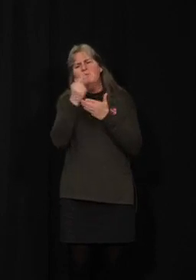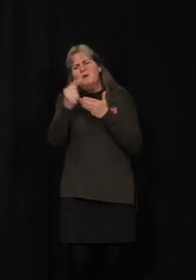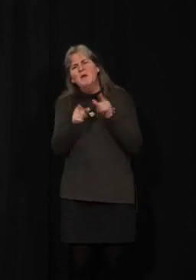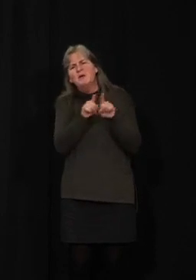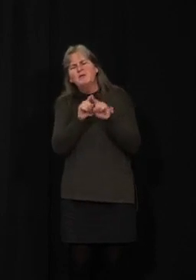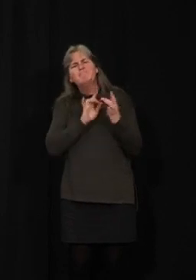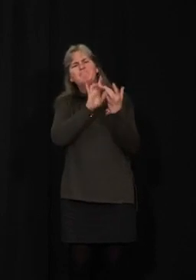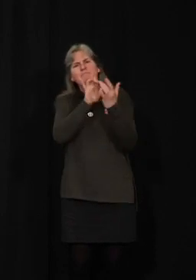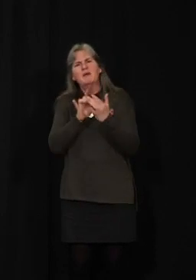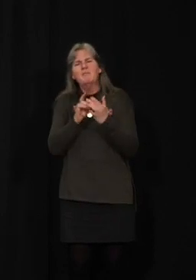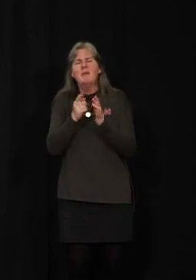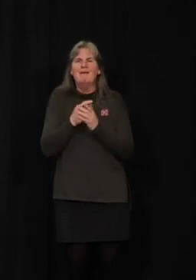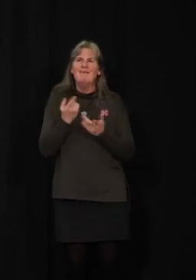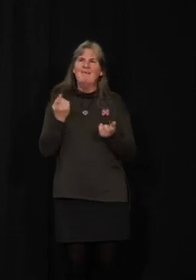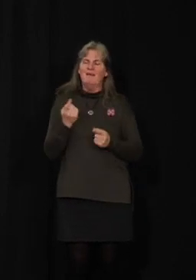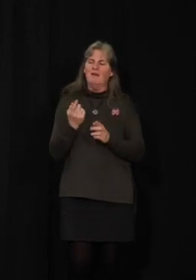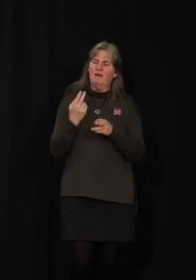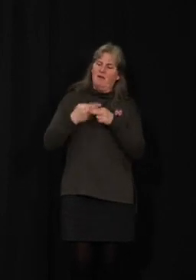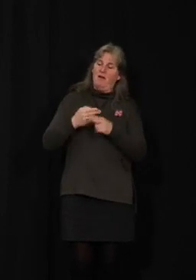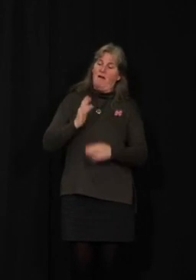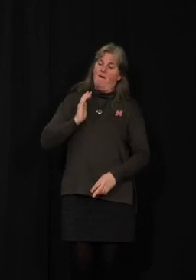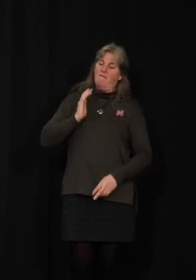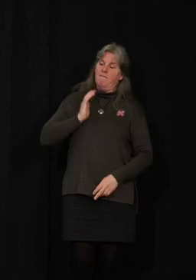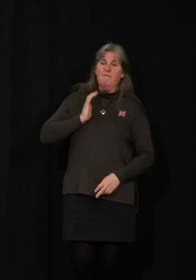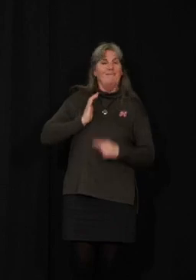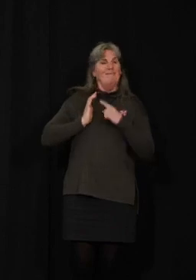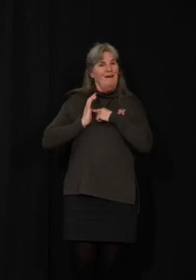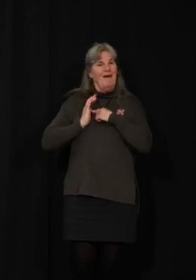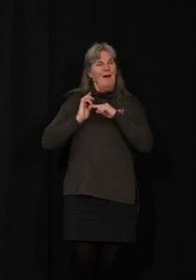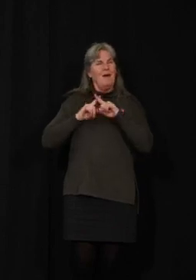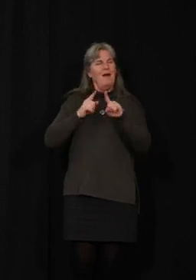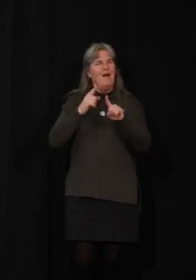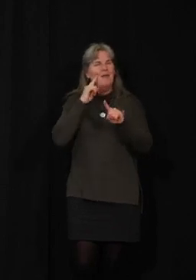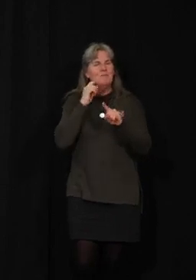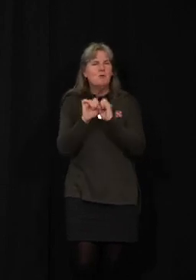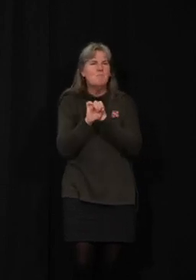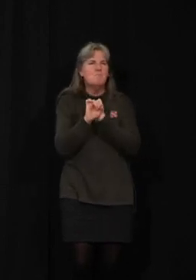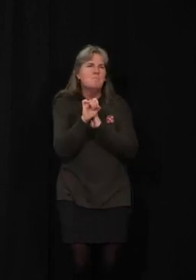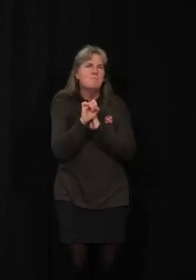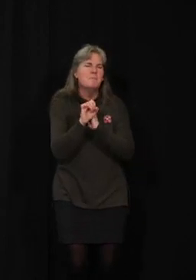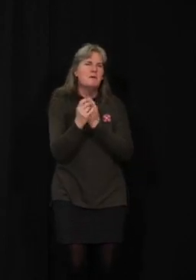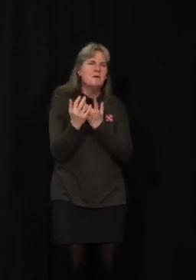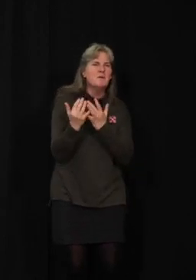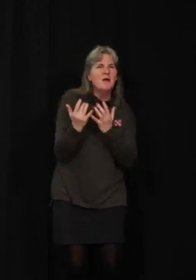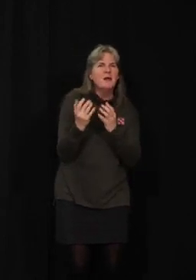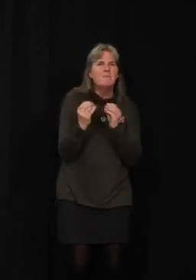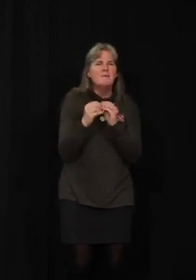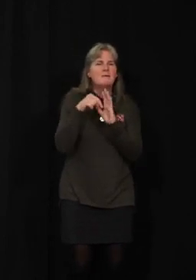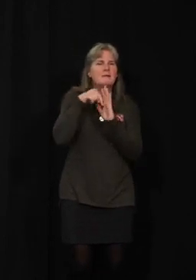if you take the time for a longr conversation there is a lot more behind that statement than most people say.